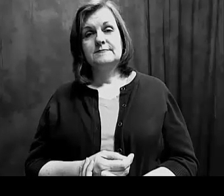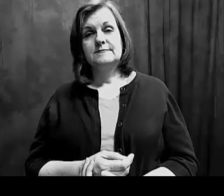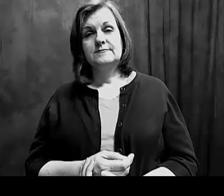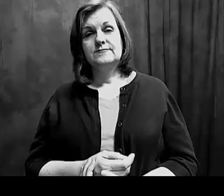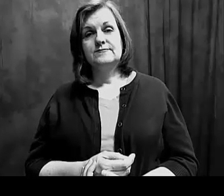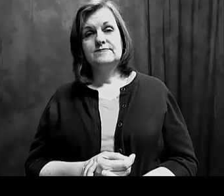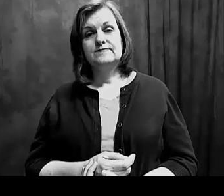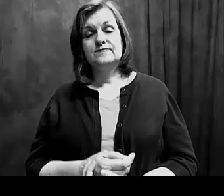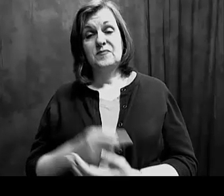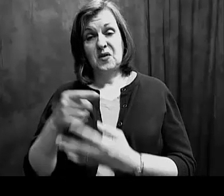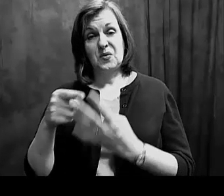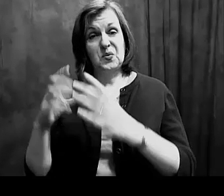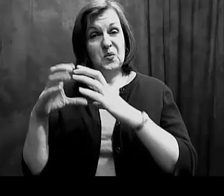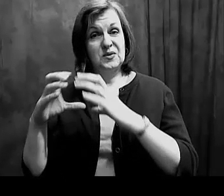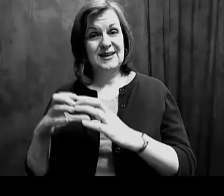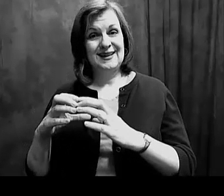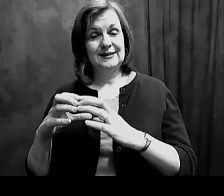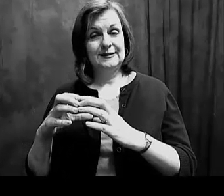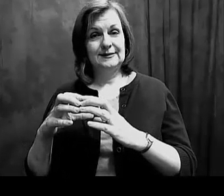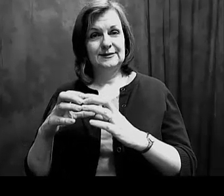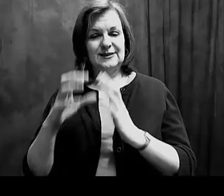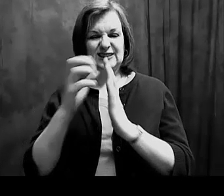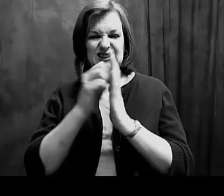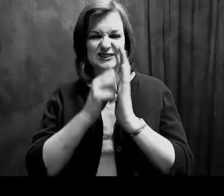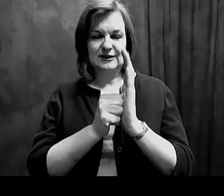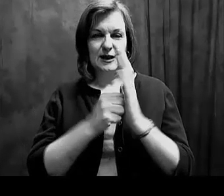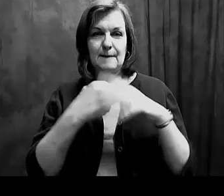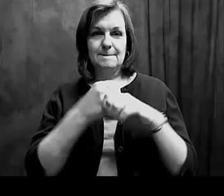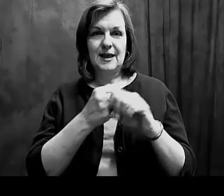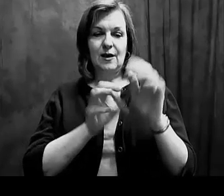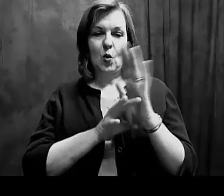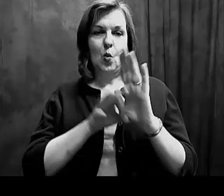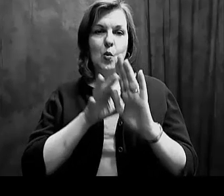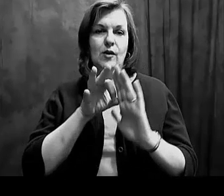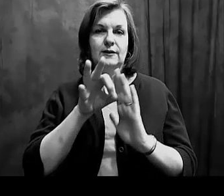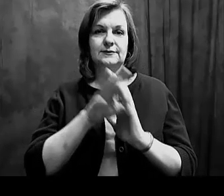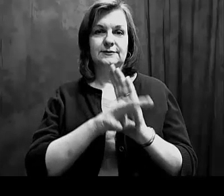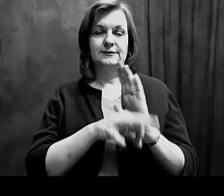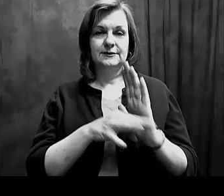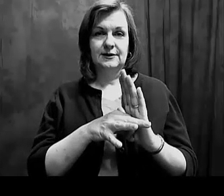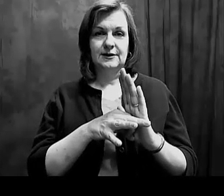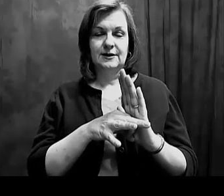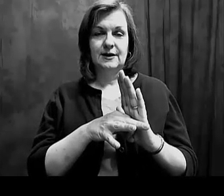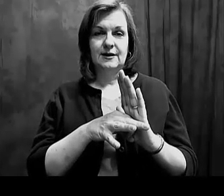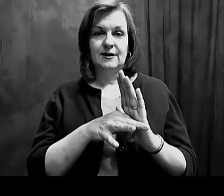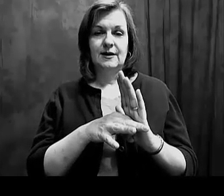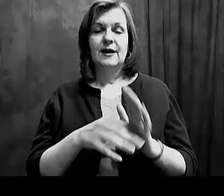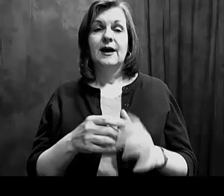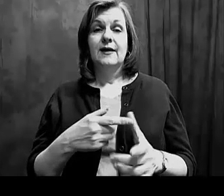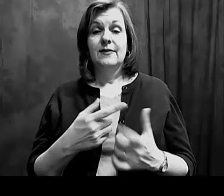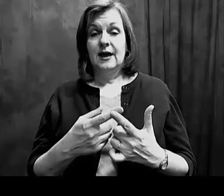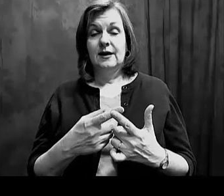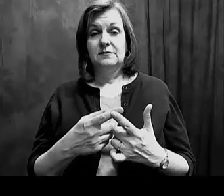are actually going to eat these spaces and cause these spaces to occur - so you can imagine